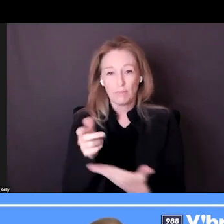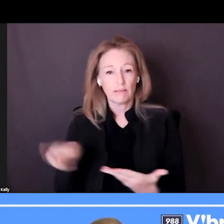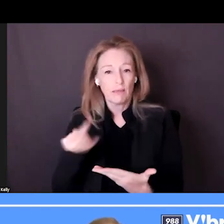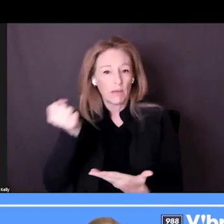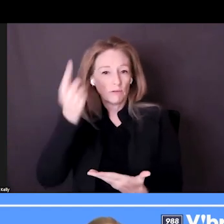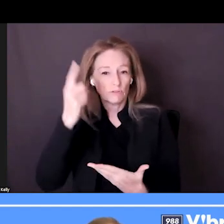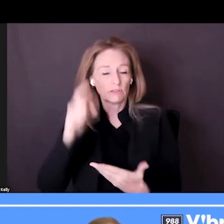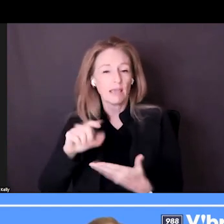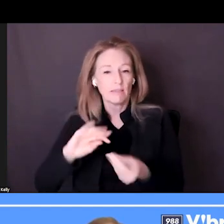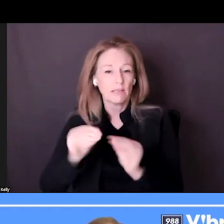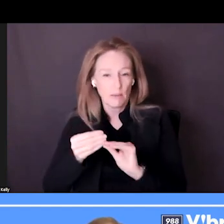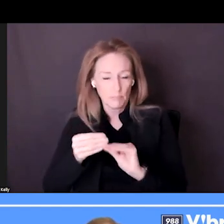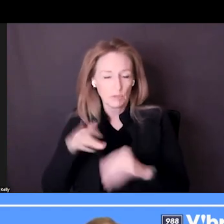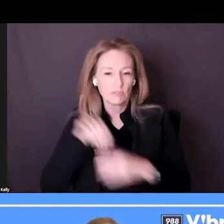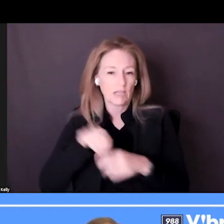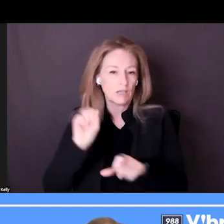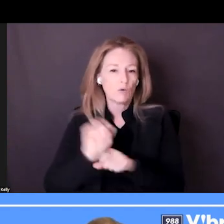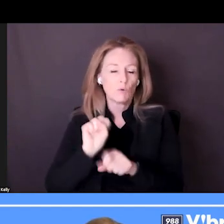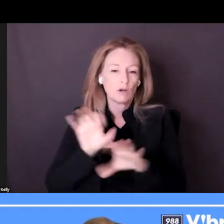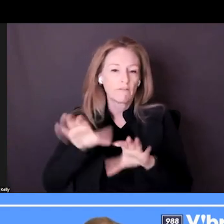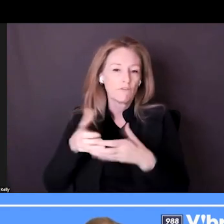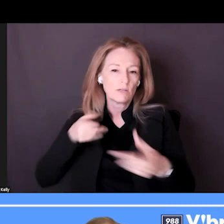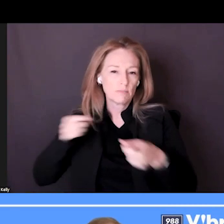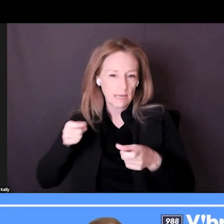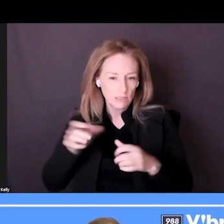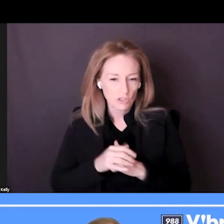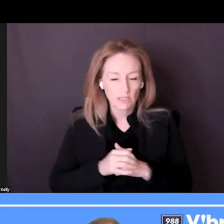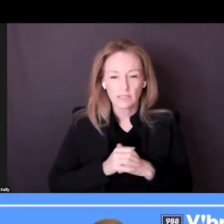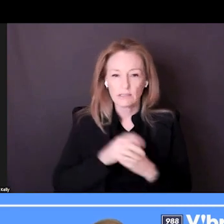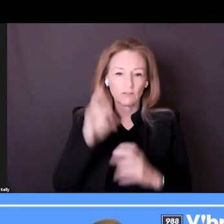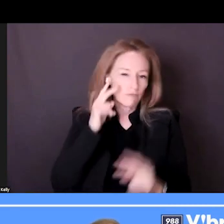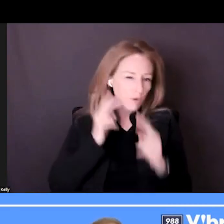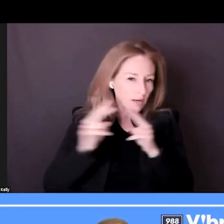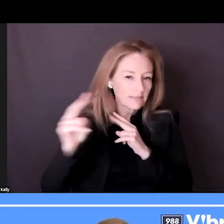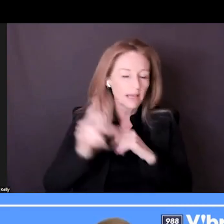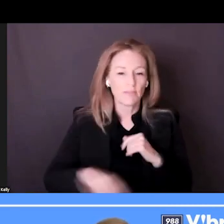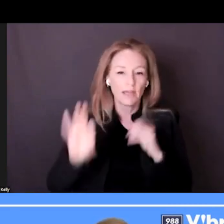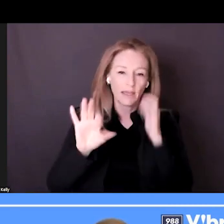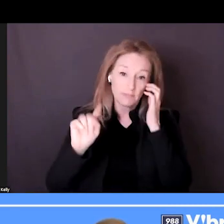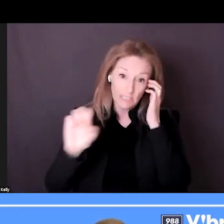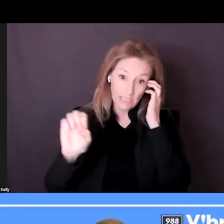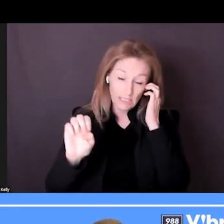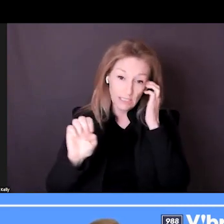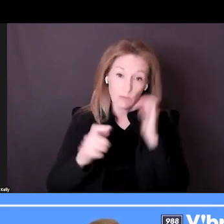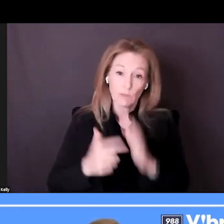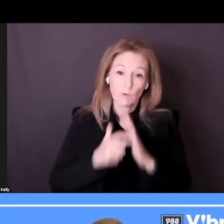MANAGEMENT AND LOOK AT FTE REQUIREMENTS AND LOOK AT GROWTH. ABOUT